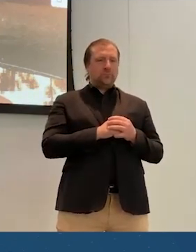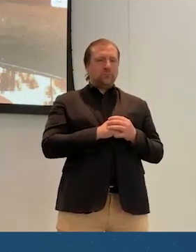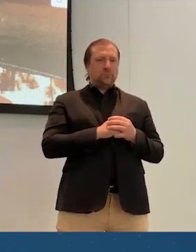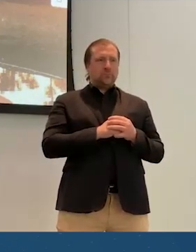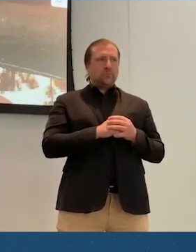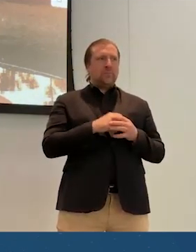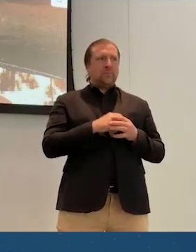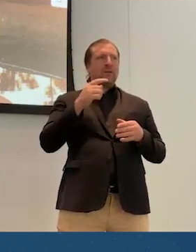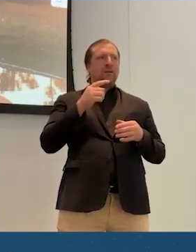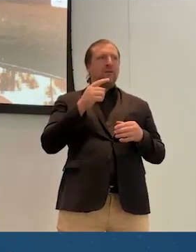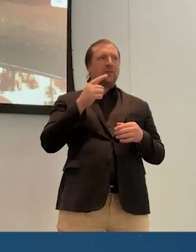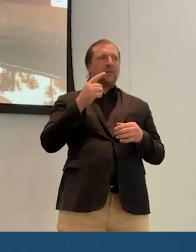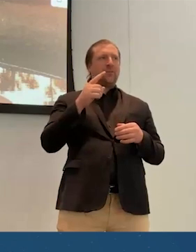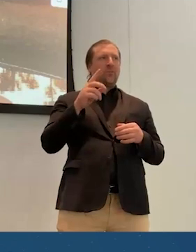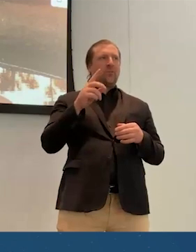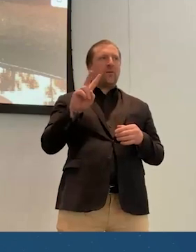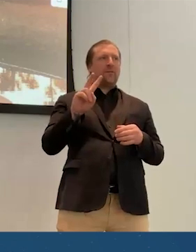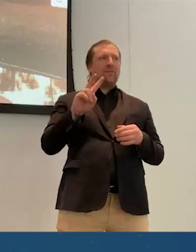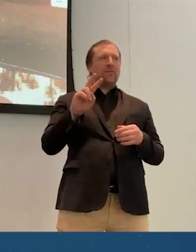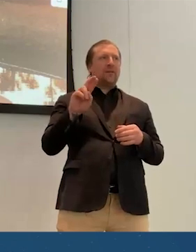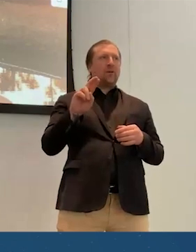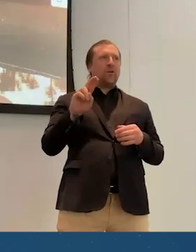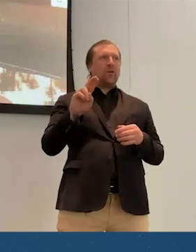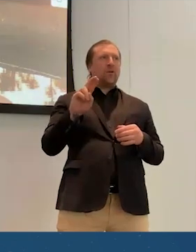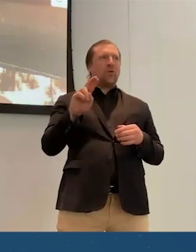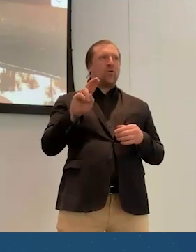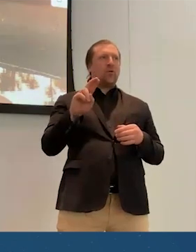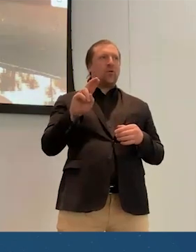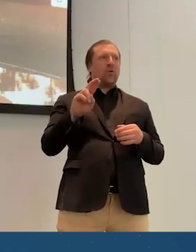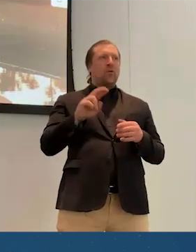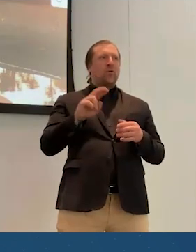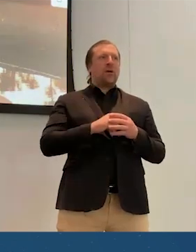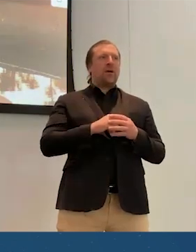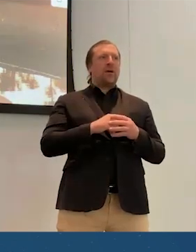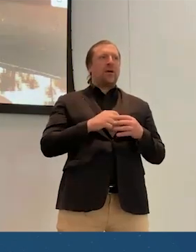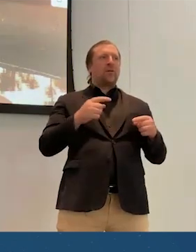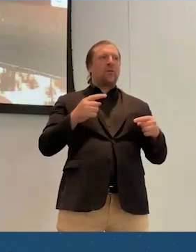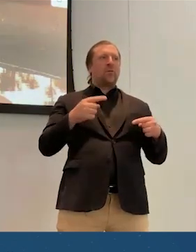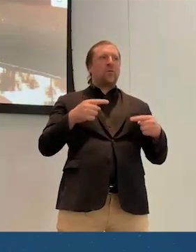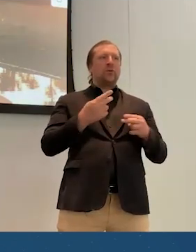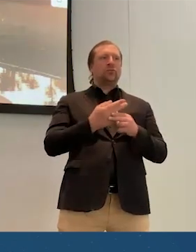And I conducted this alongside my colleague,